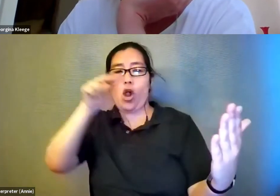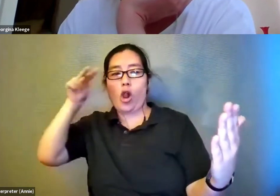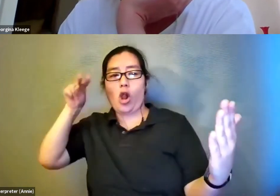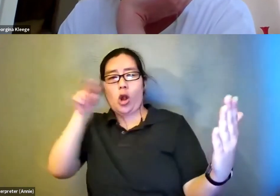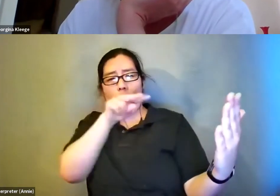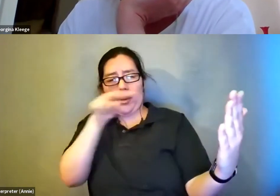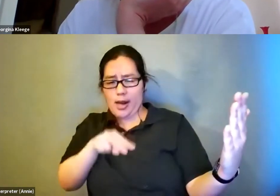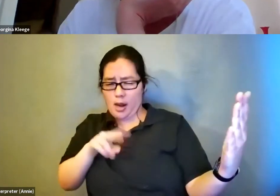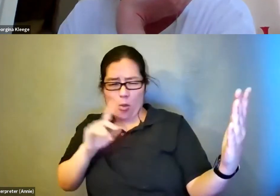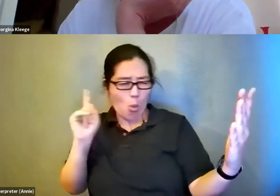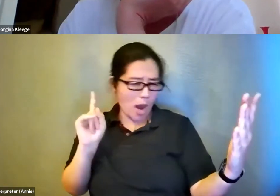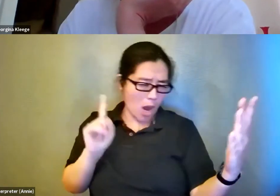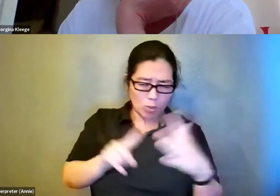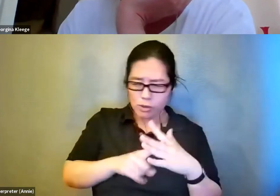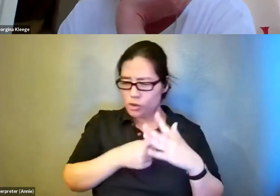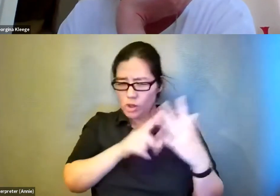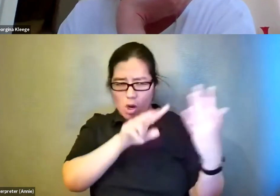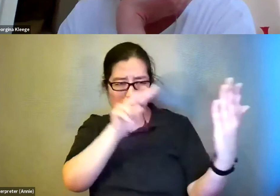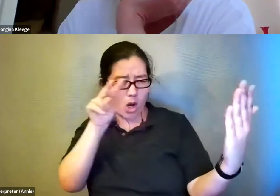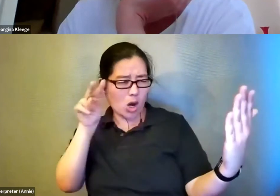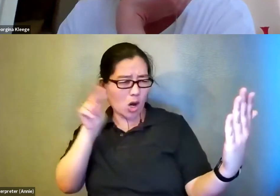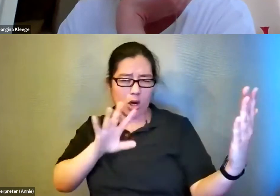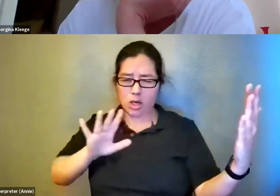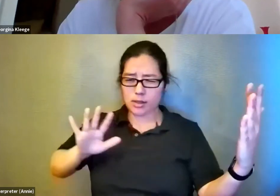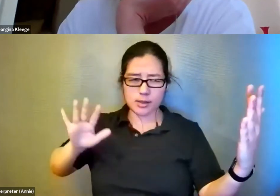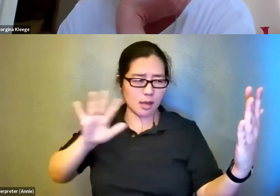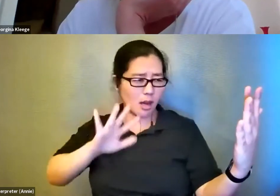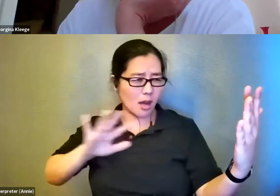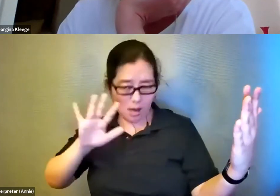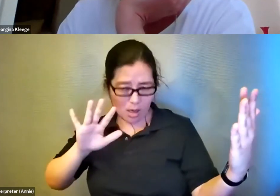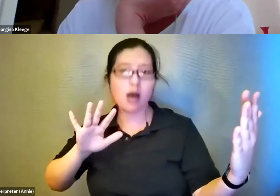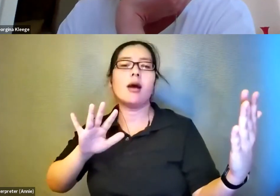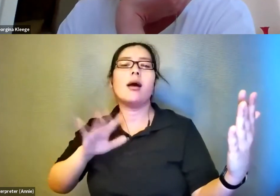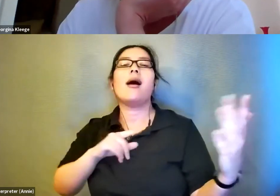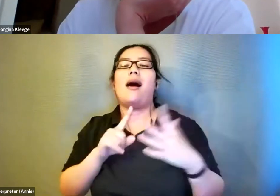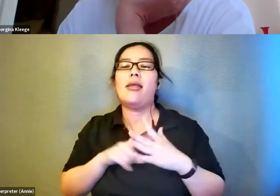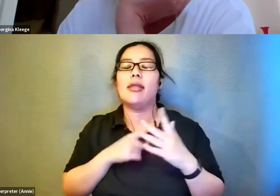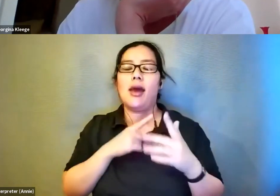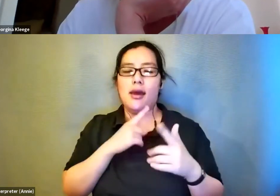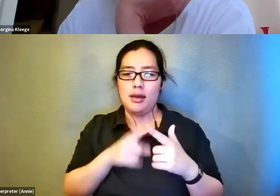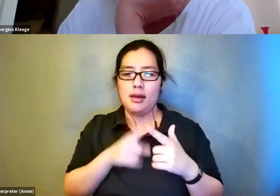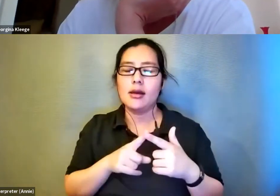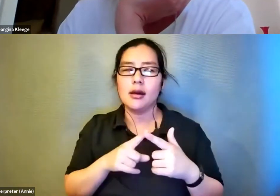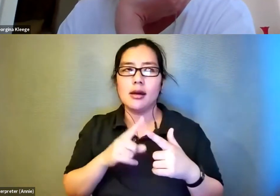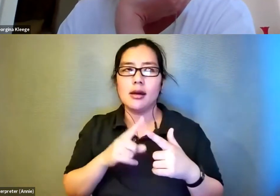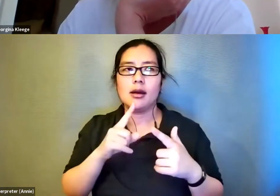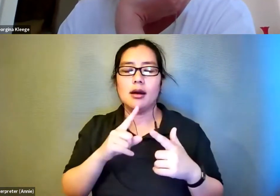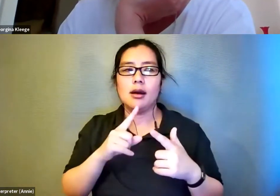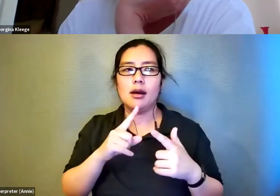ourselves somehow in the spread and then we can activate the